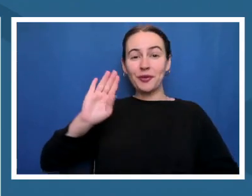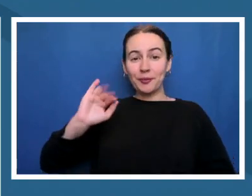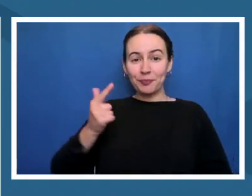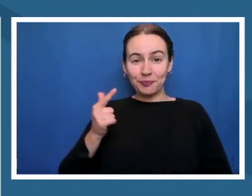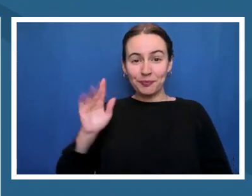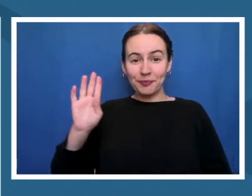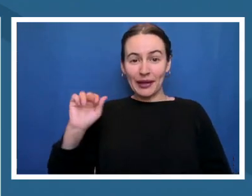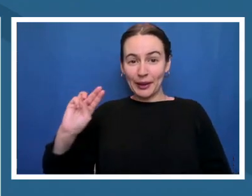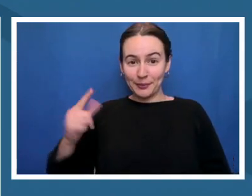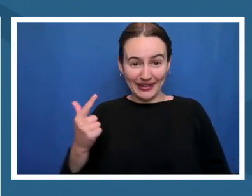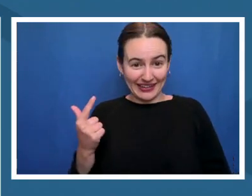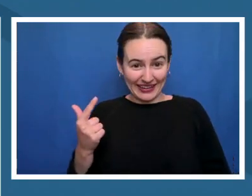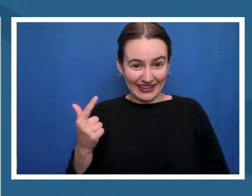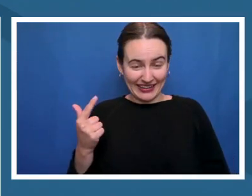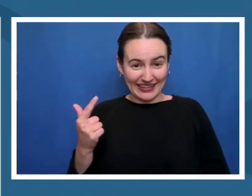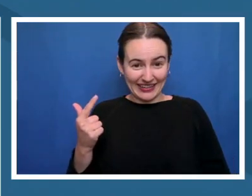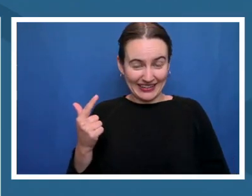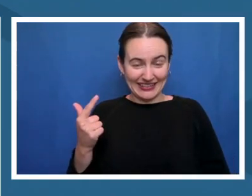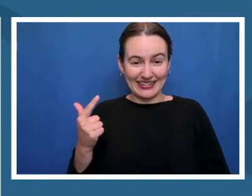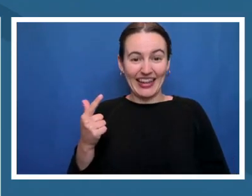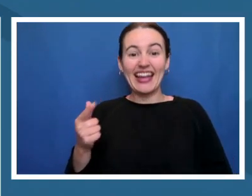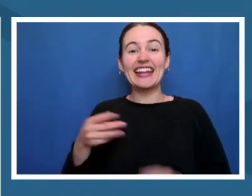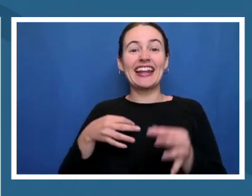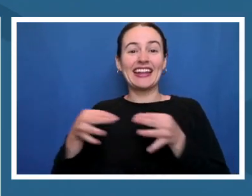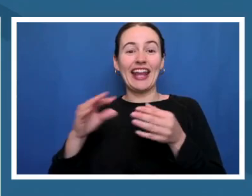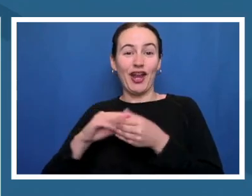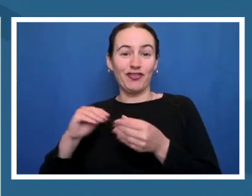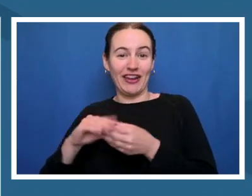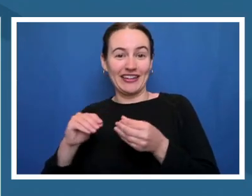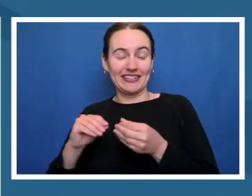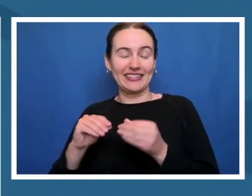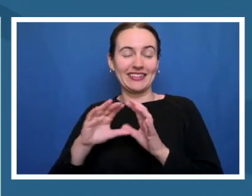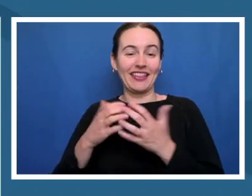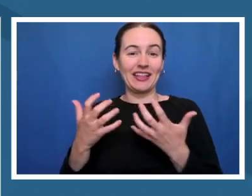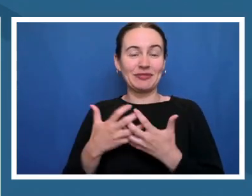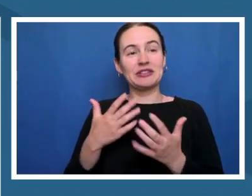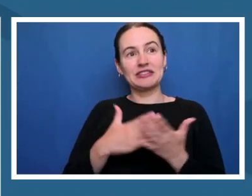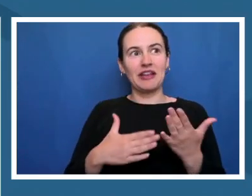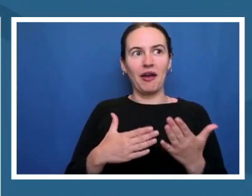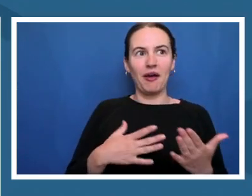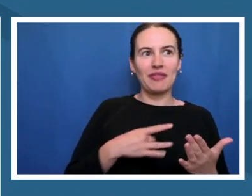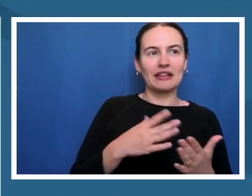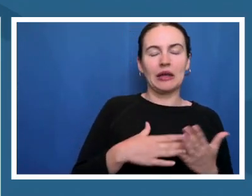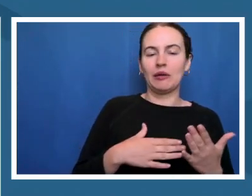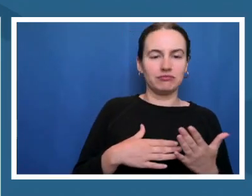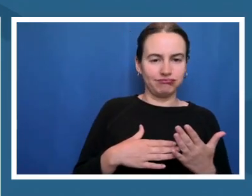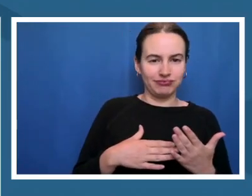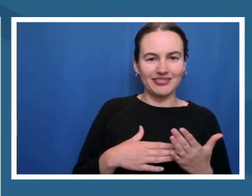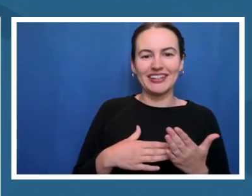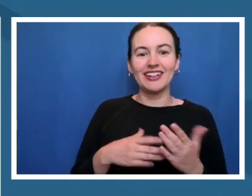the delight and groans of their classmates like all the way from the big